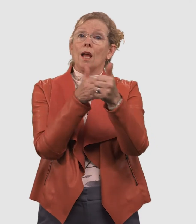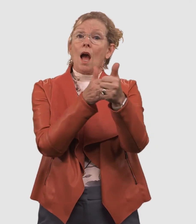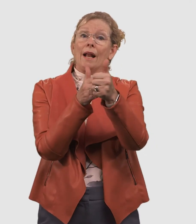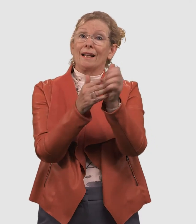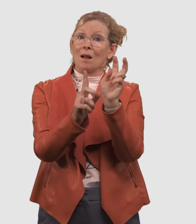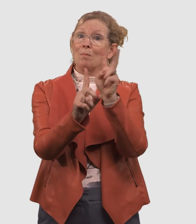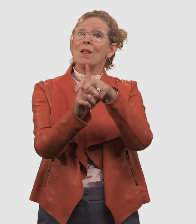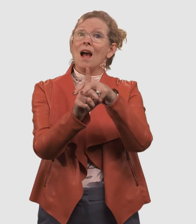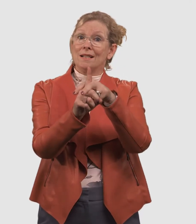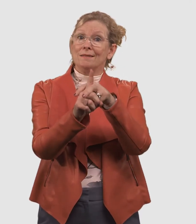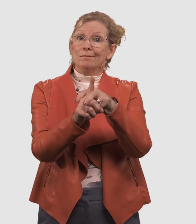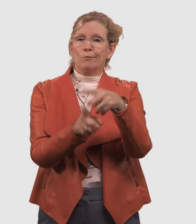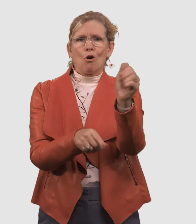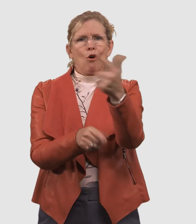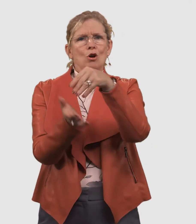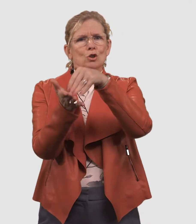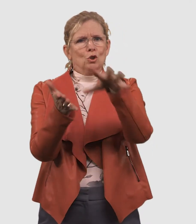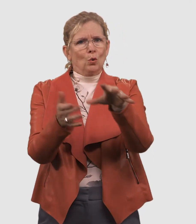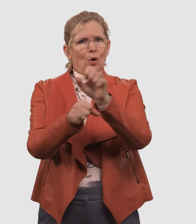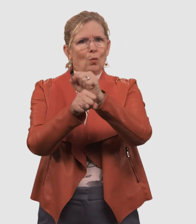The following guidance applies: